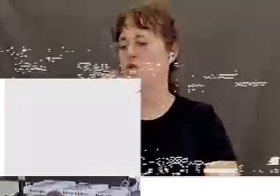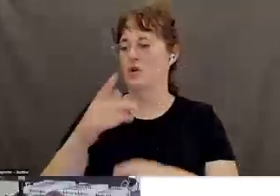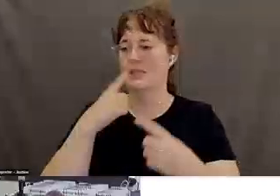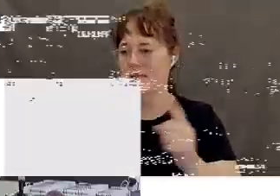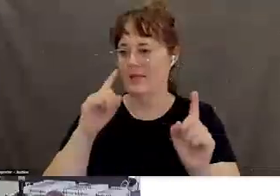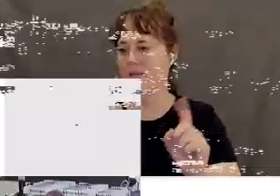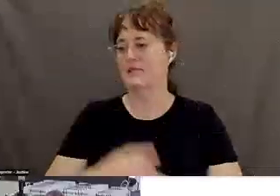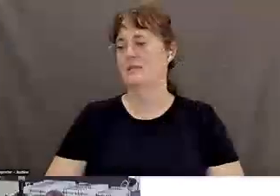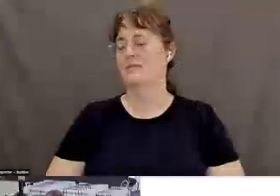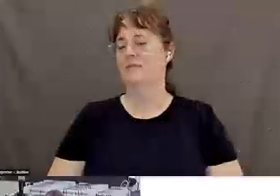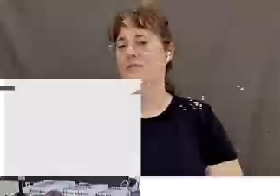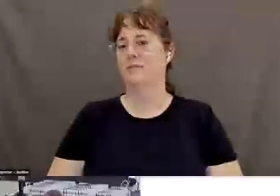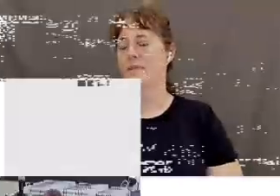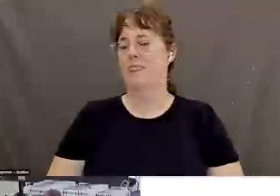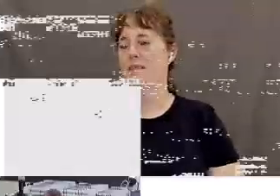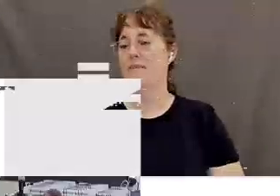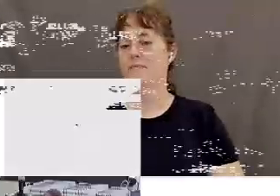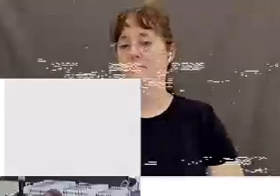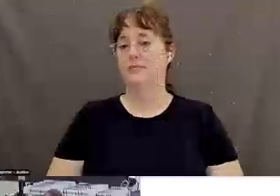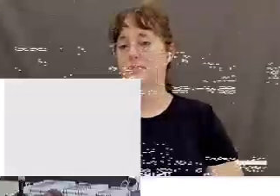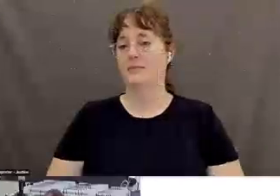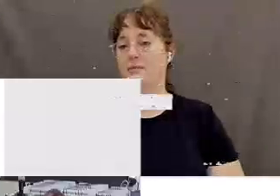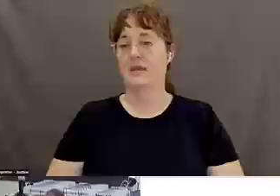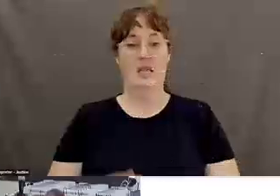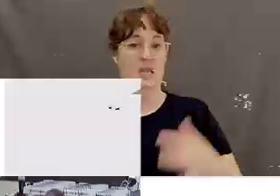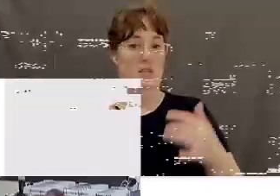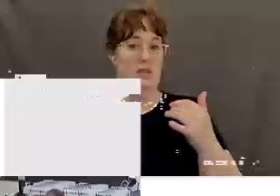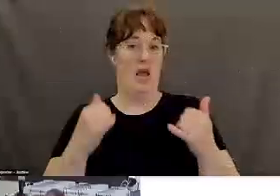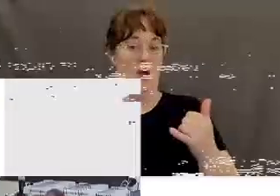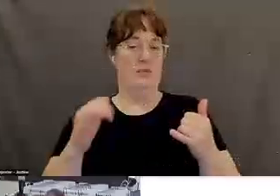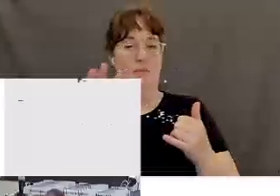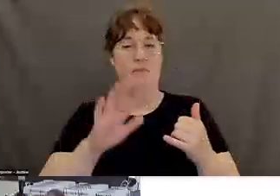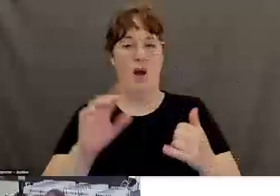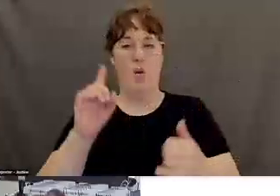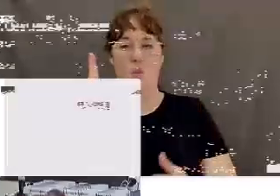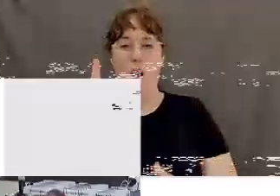Boardroom: From here, we're about a billion dollars still over…